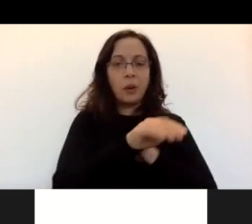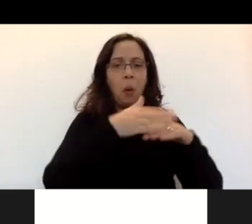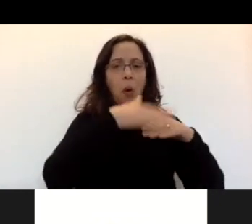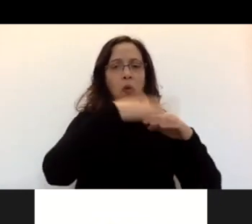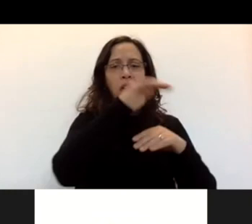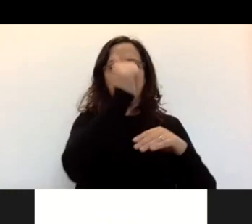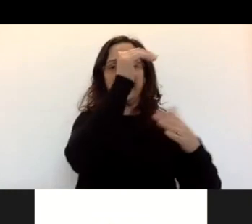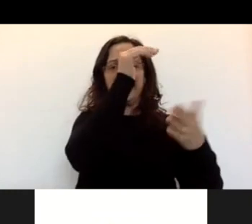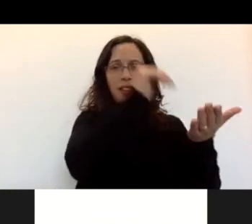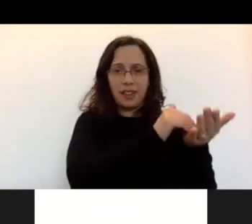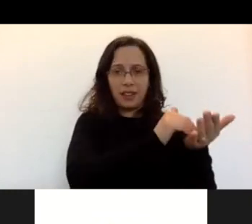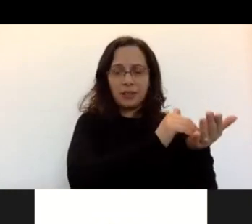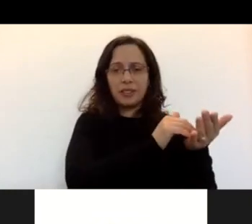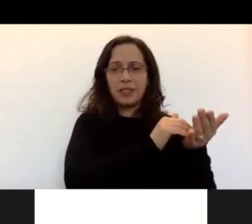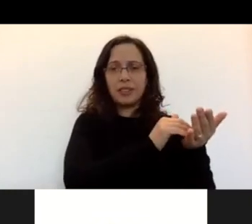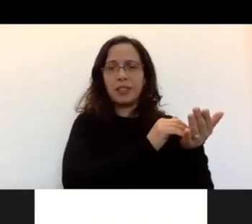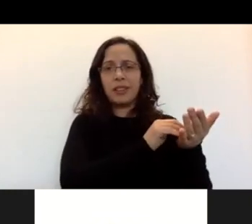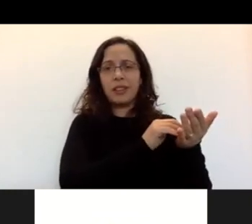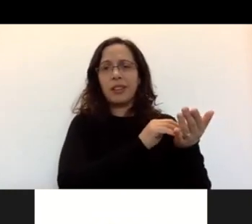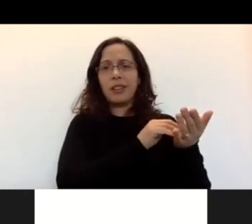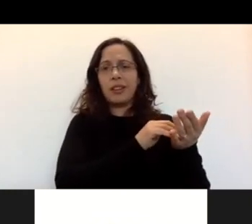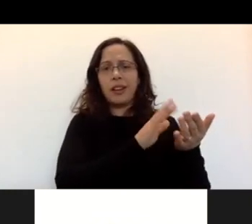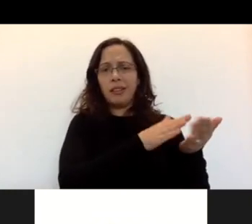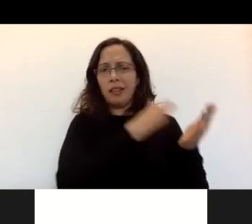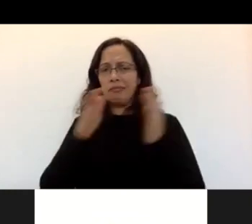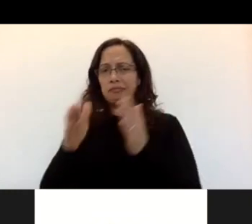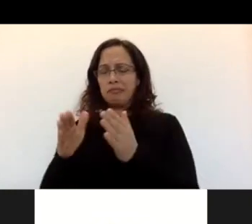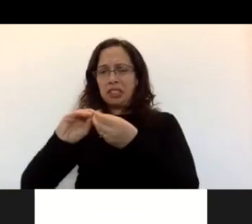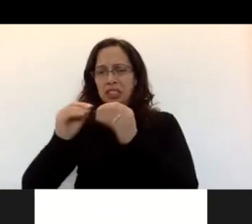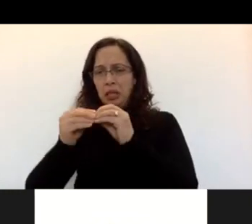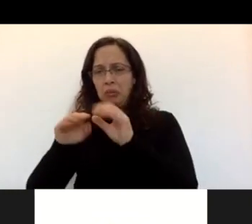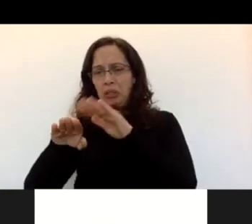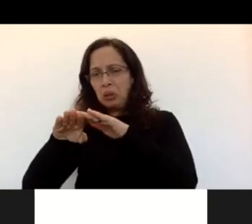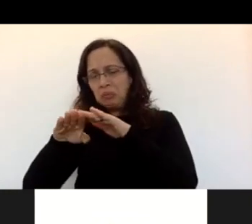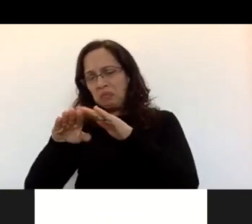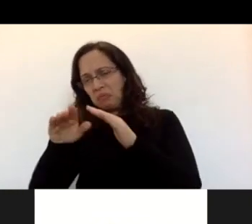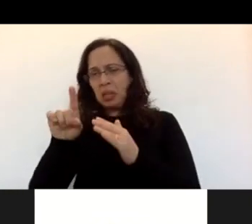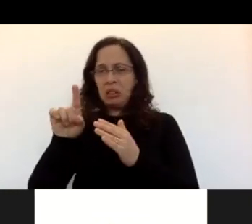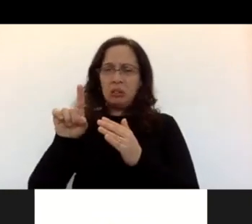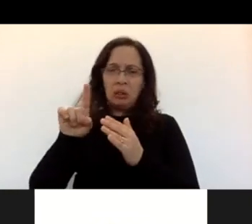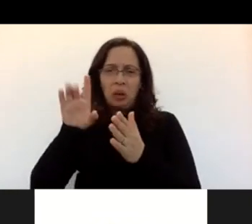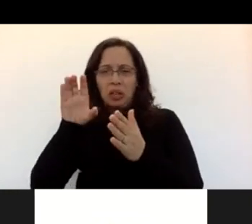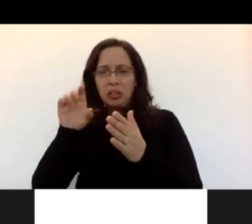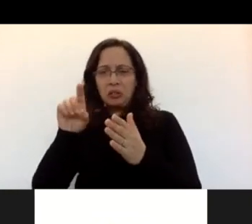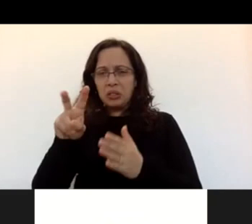can be counted in you know in the hundreds or the low thousands and of course you know this becomes